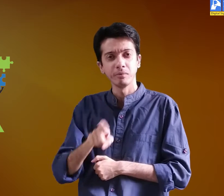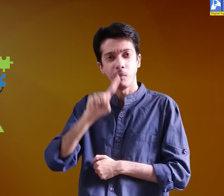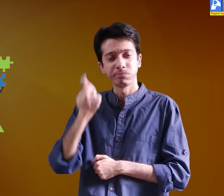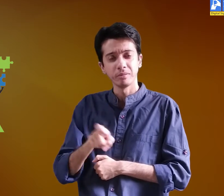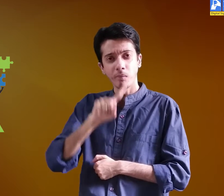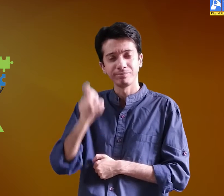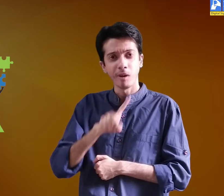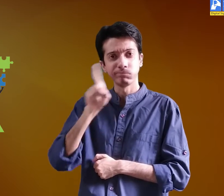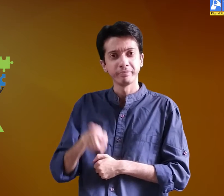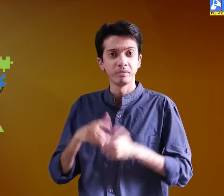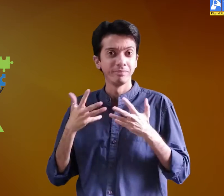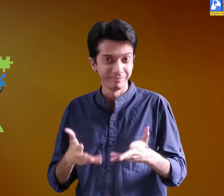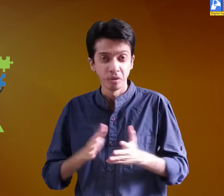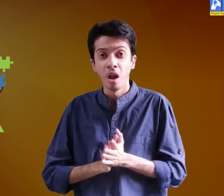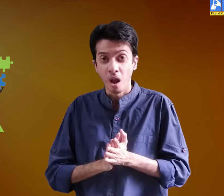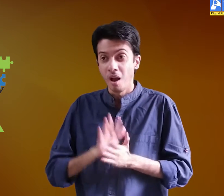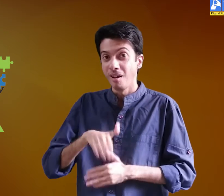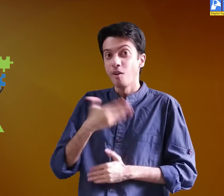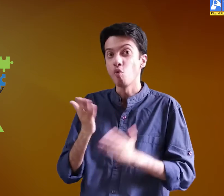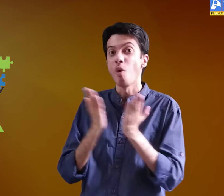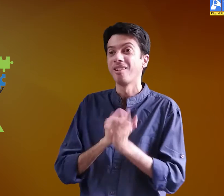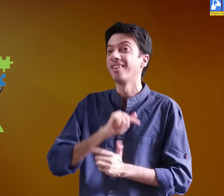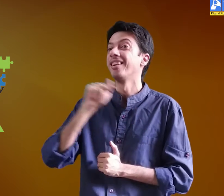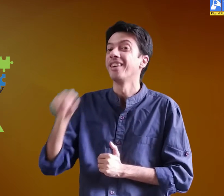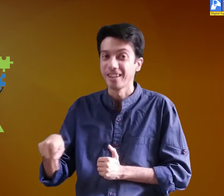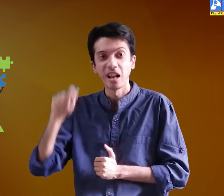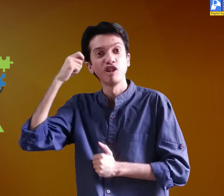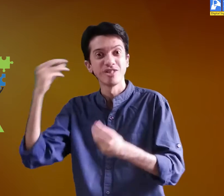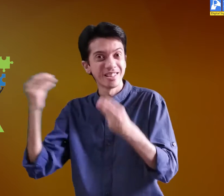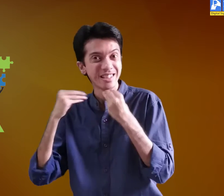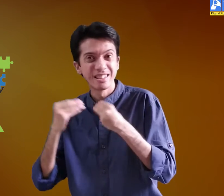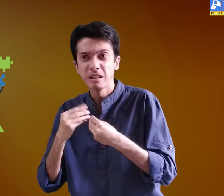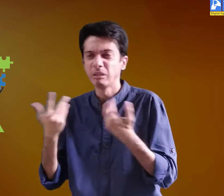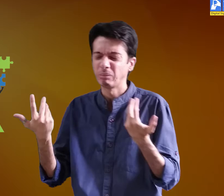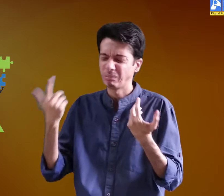and because of that many questions arises in his mind in the school too it becomes complicated for